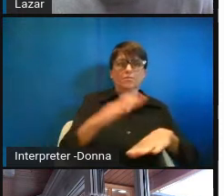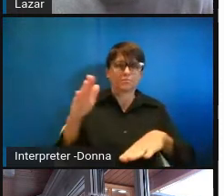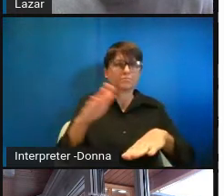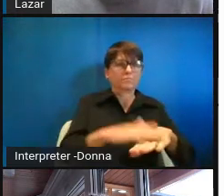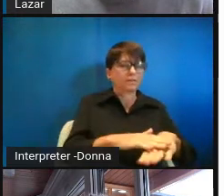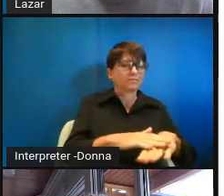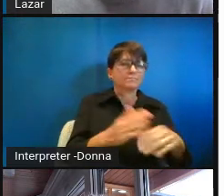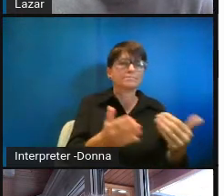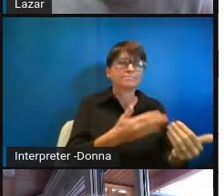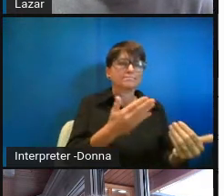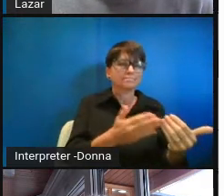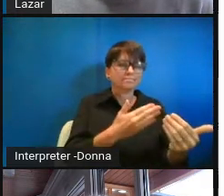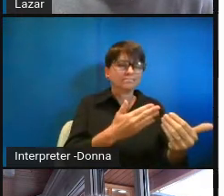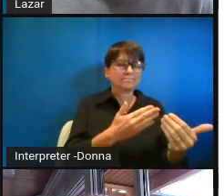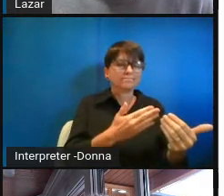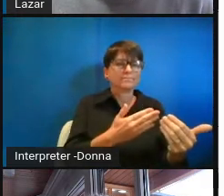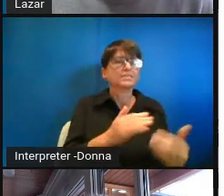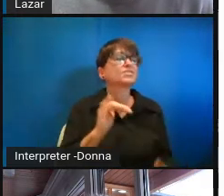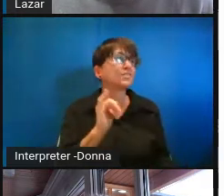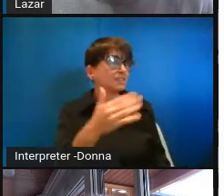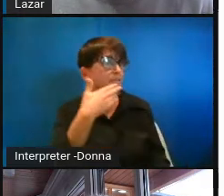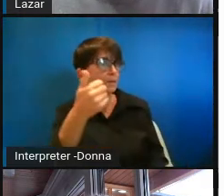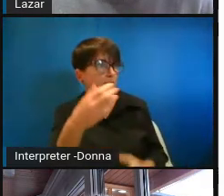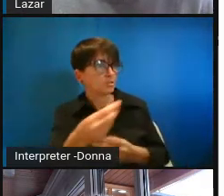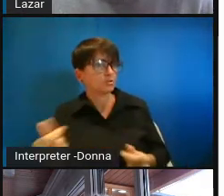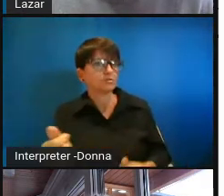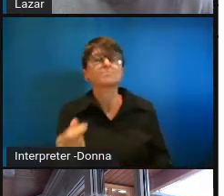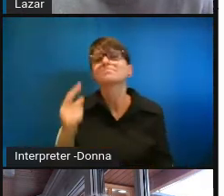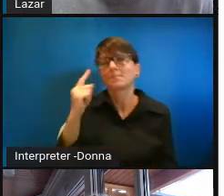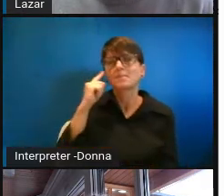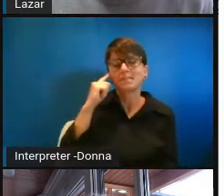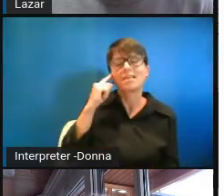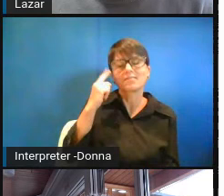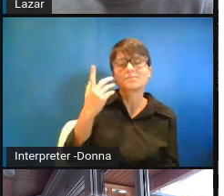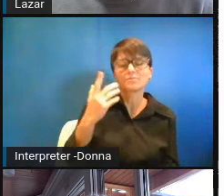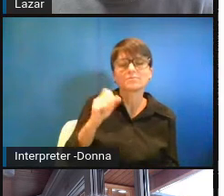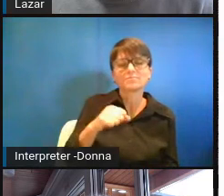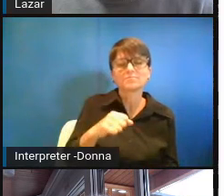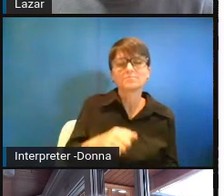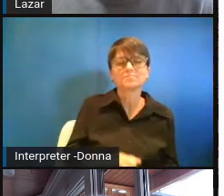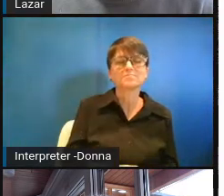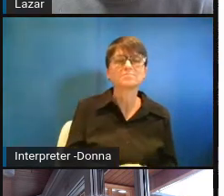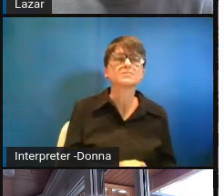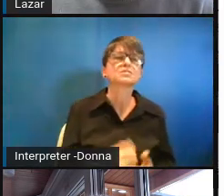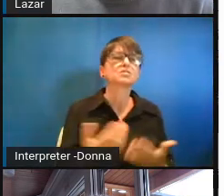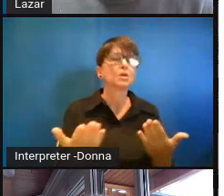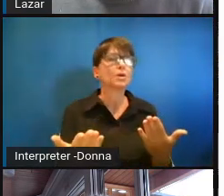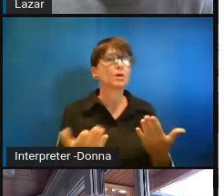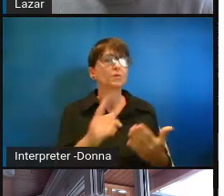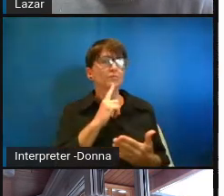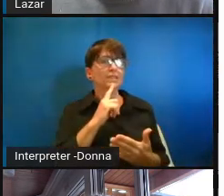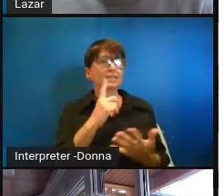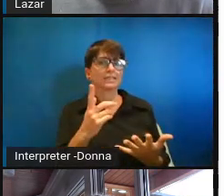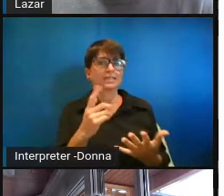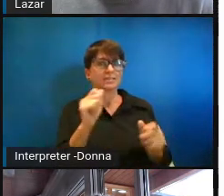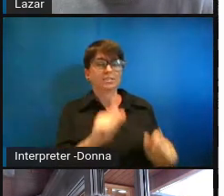That's the best solution- Yes, I think so. to make it accessible. Basically, disabling the slider is making it accessible.